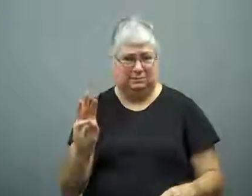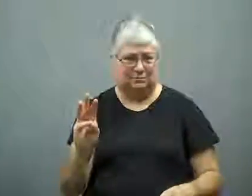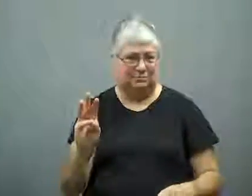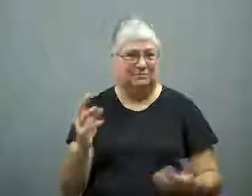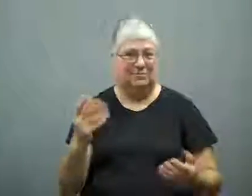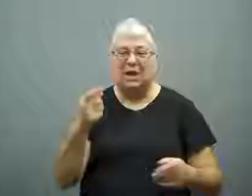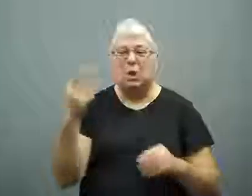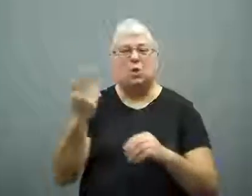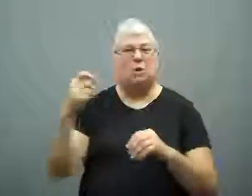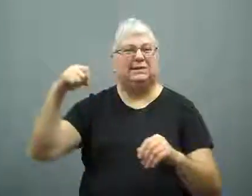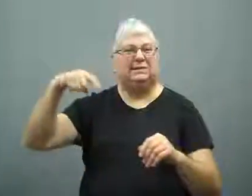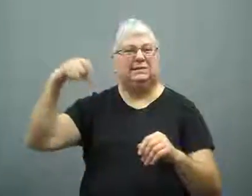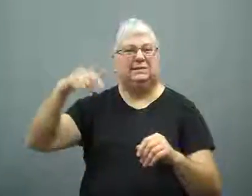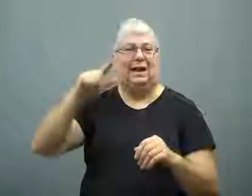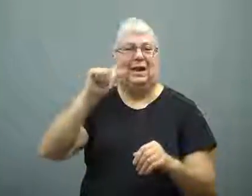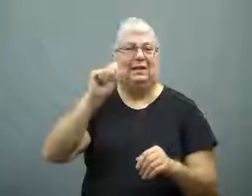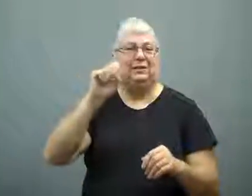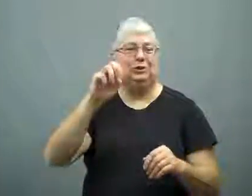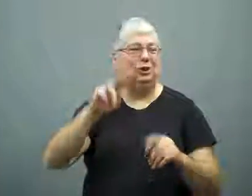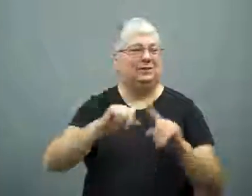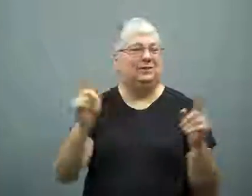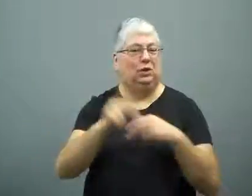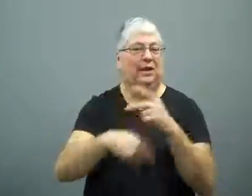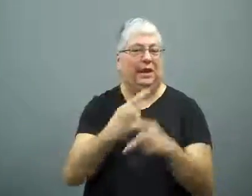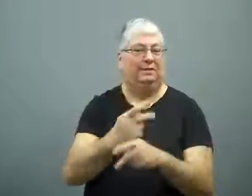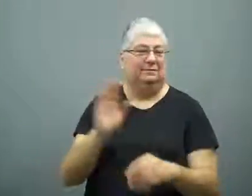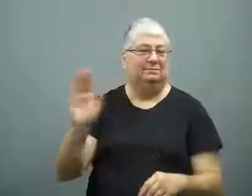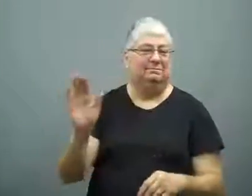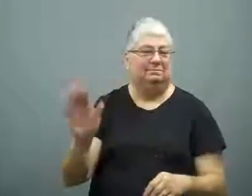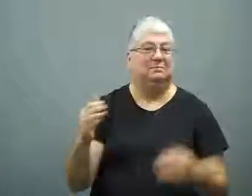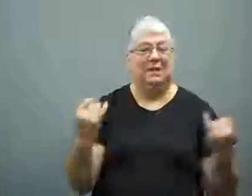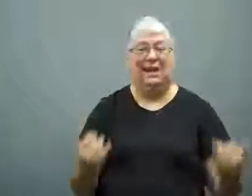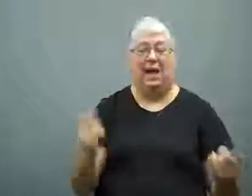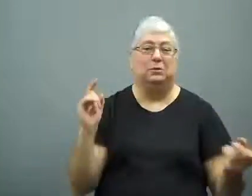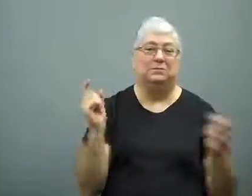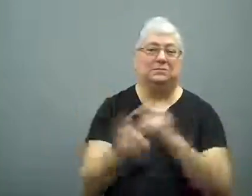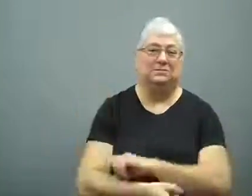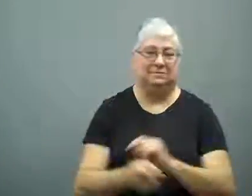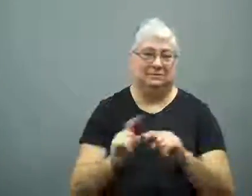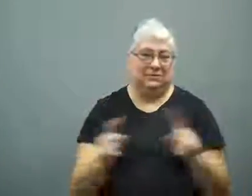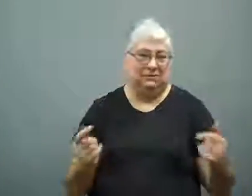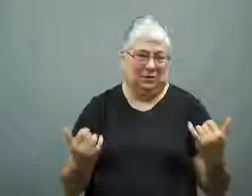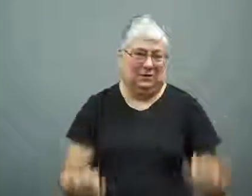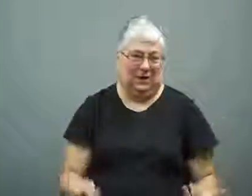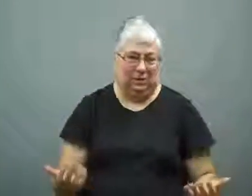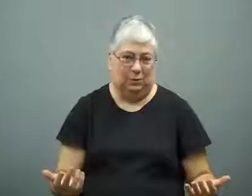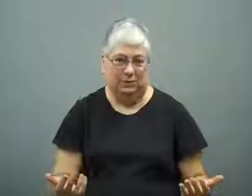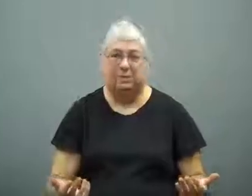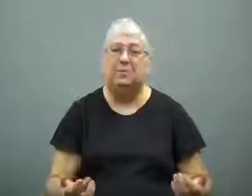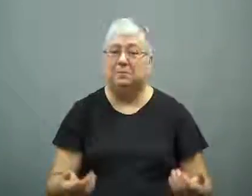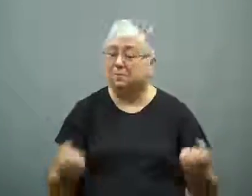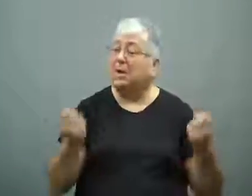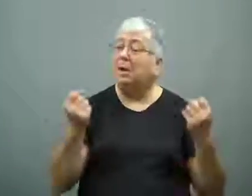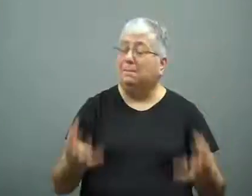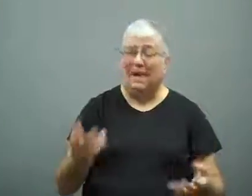It used a different technique, with a laser, to make the objects. They've changed since then.